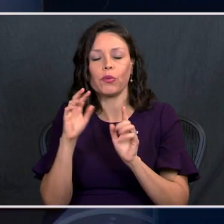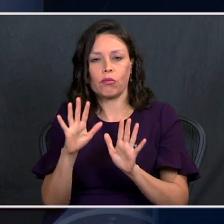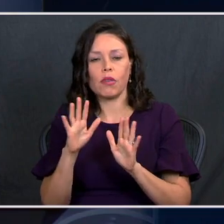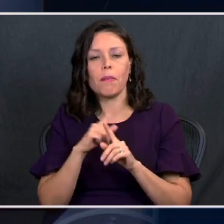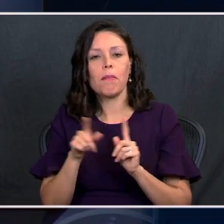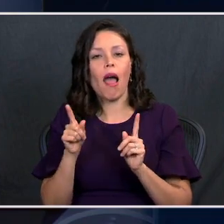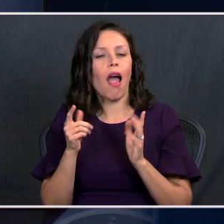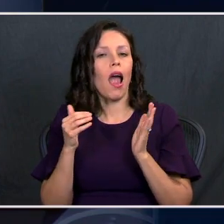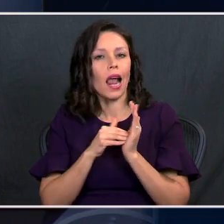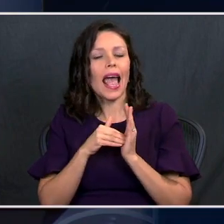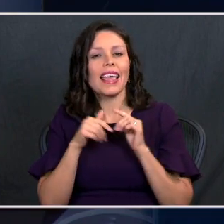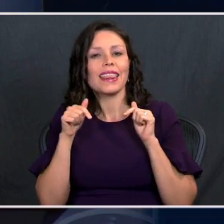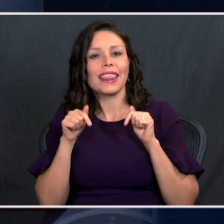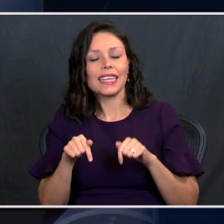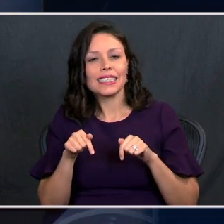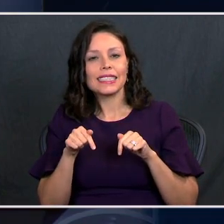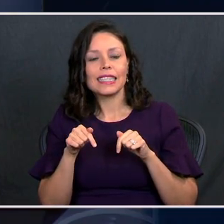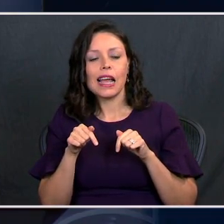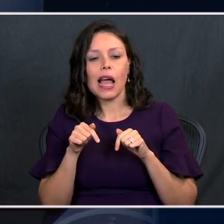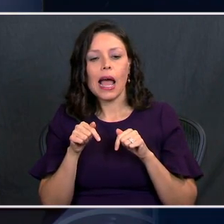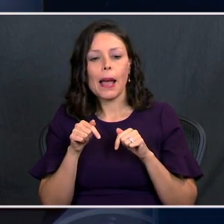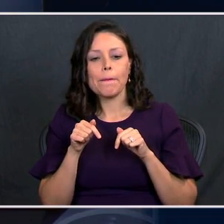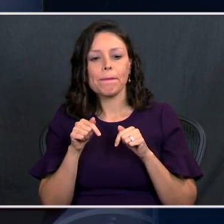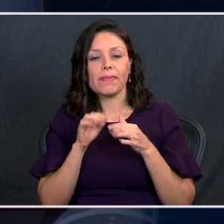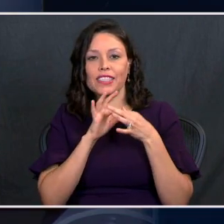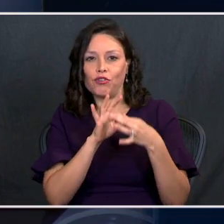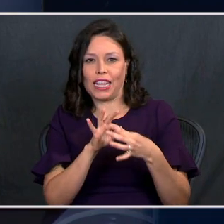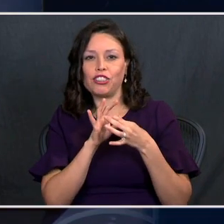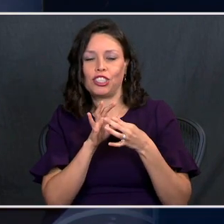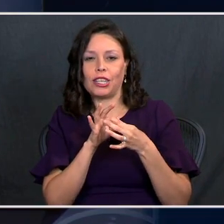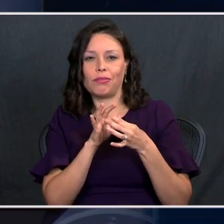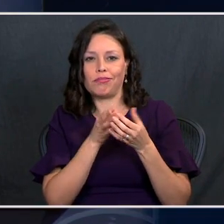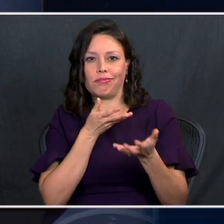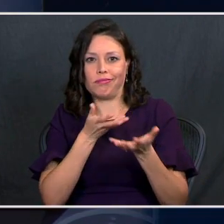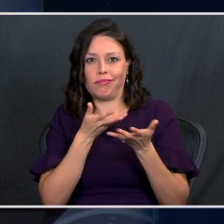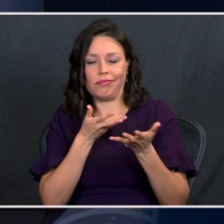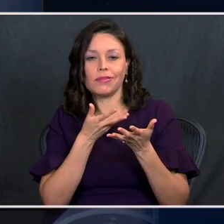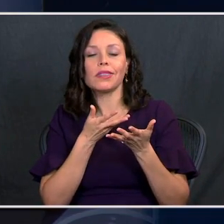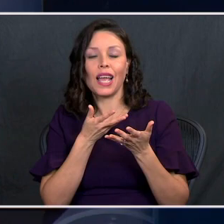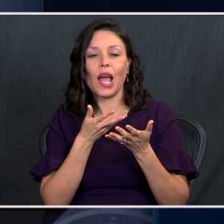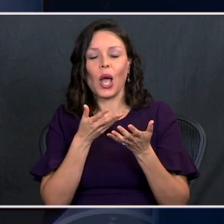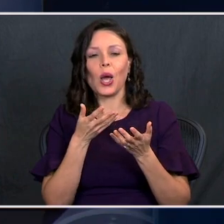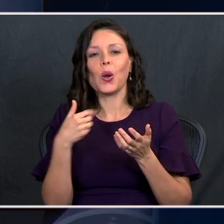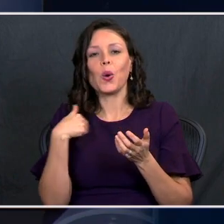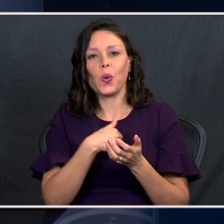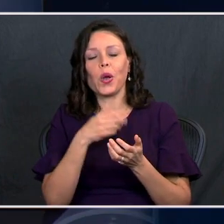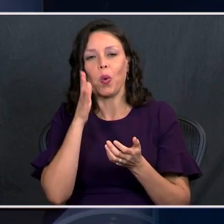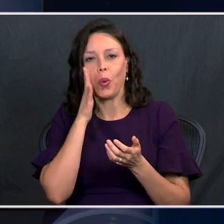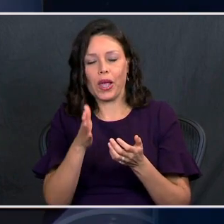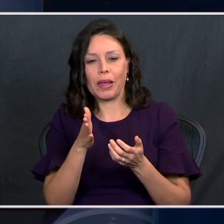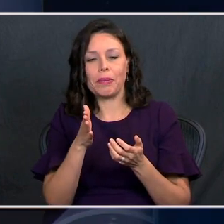But again, this is a relationship that we are going to be convey- --